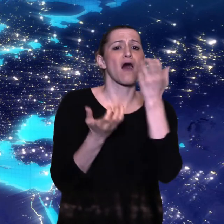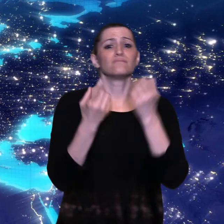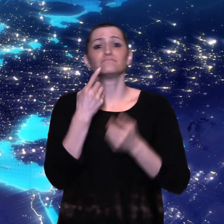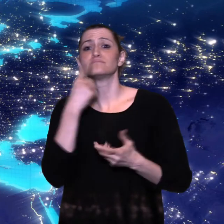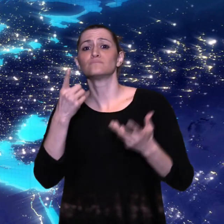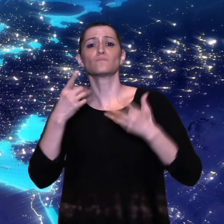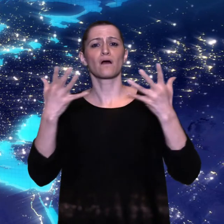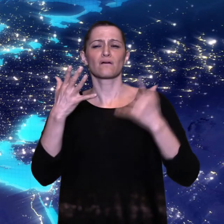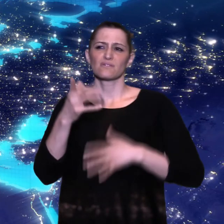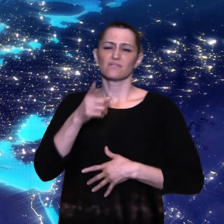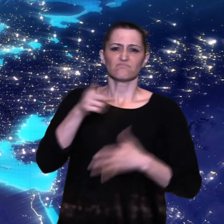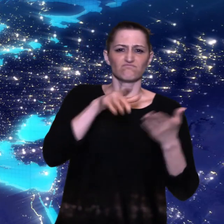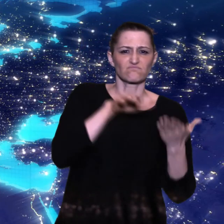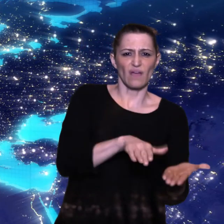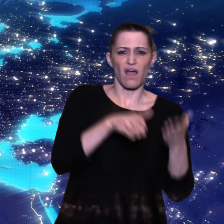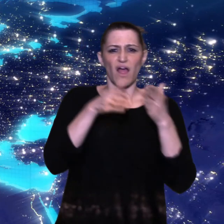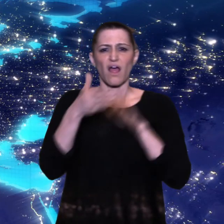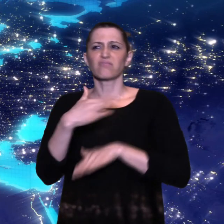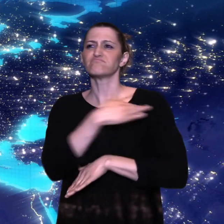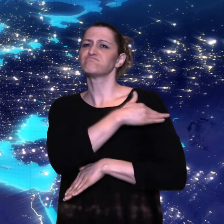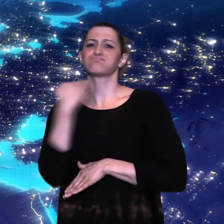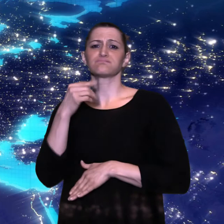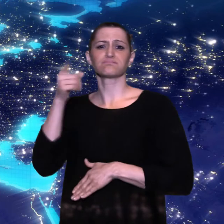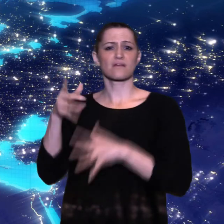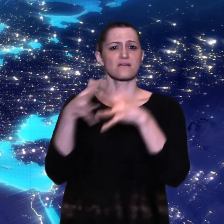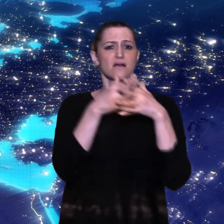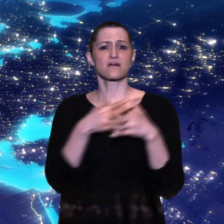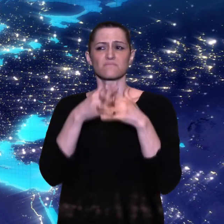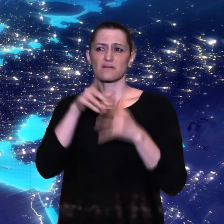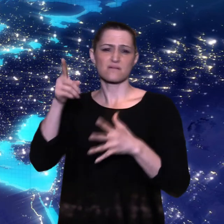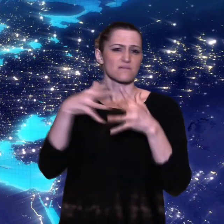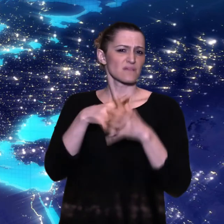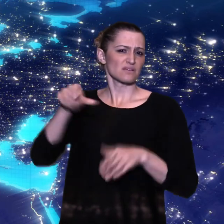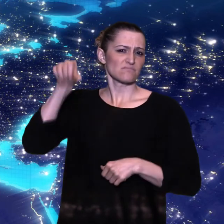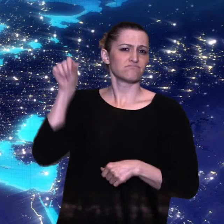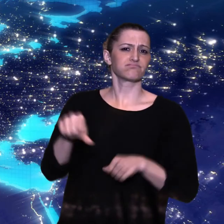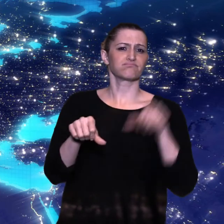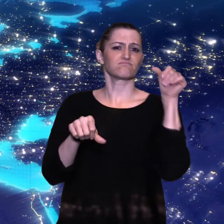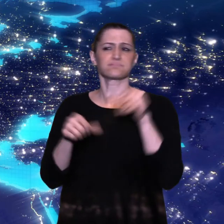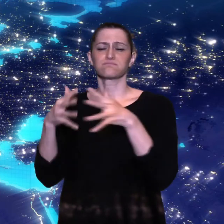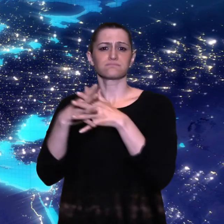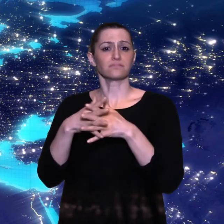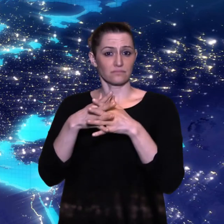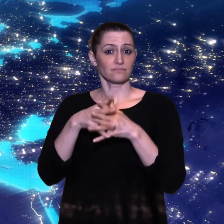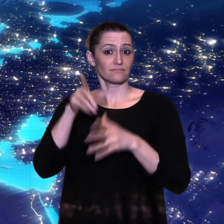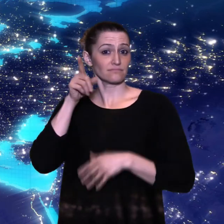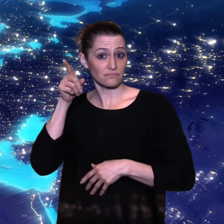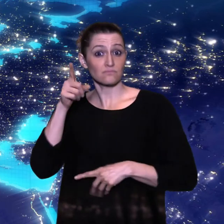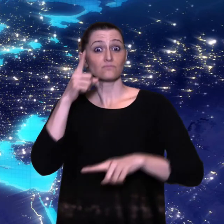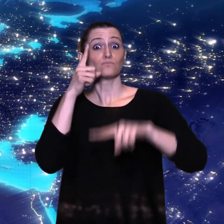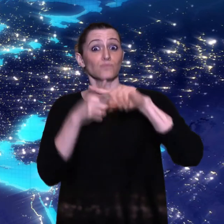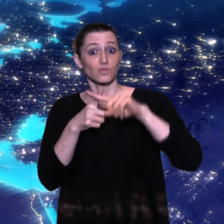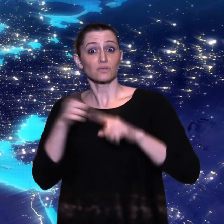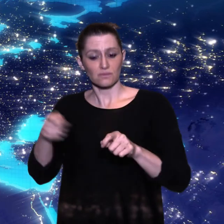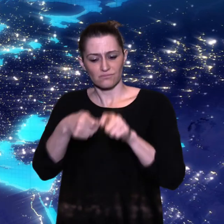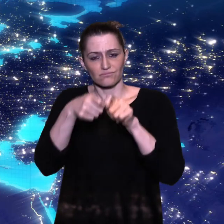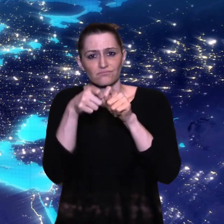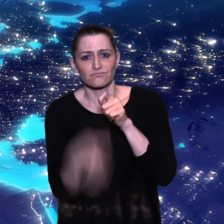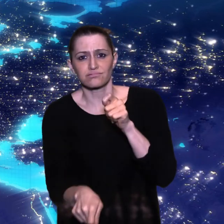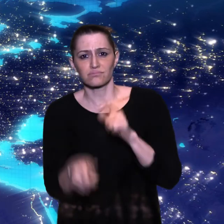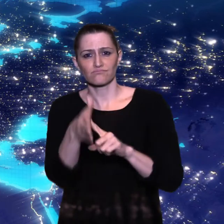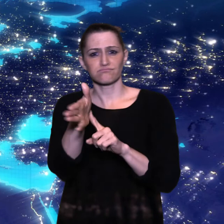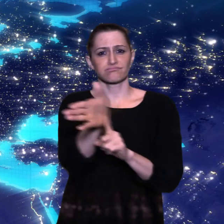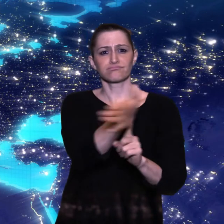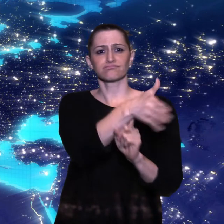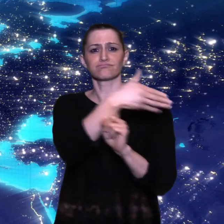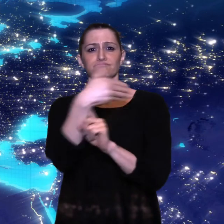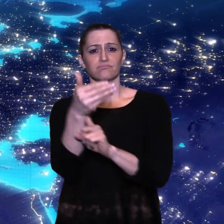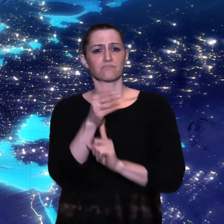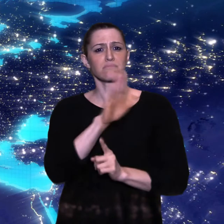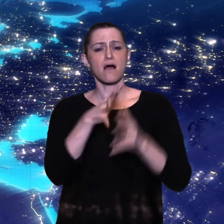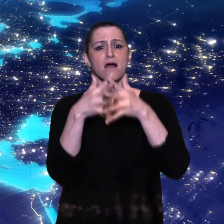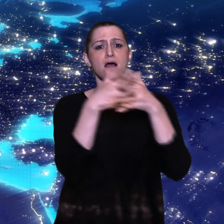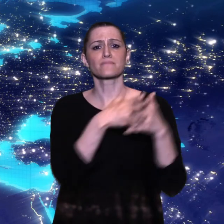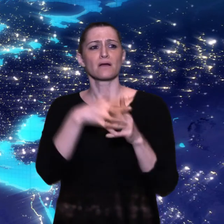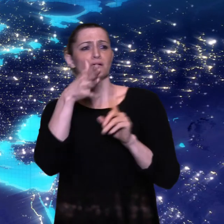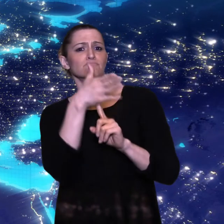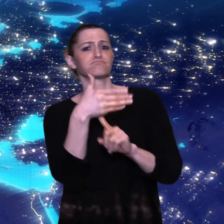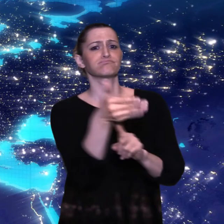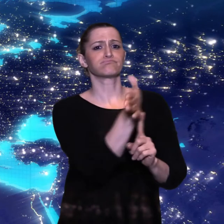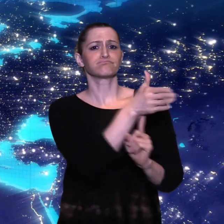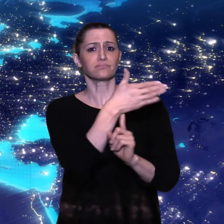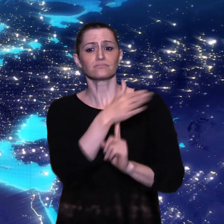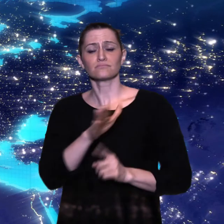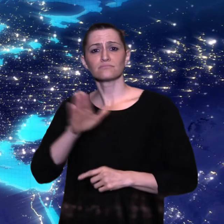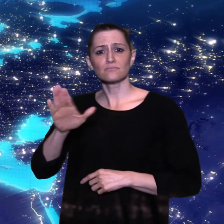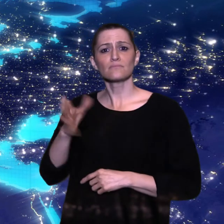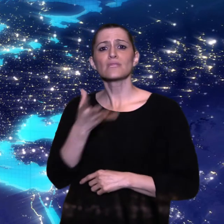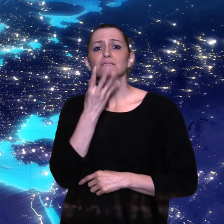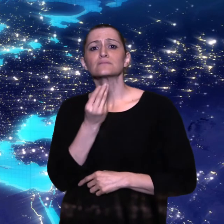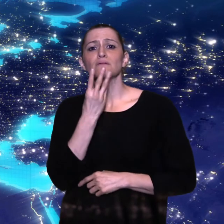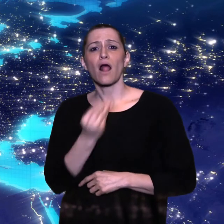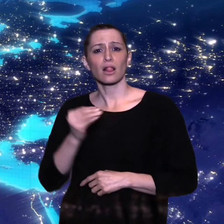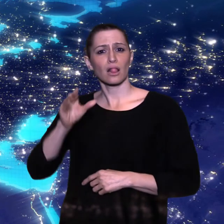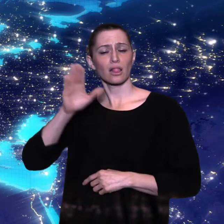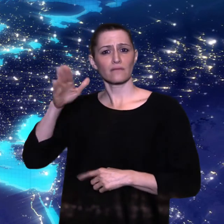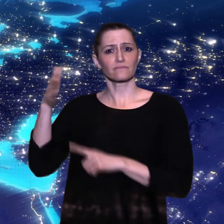burned U.S. and Israeli flags. President Rouhani made a